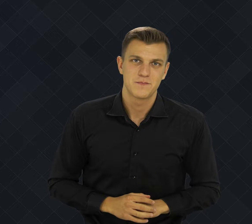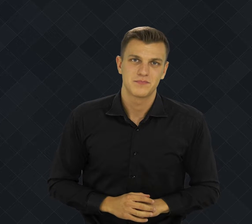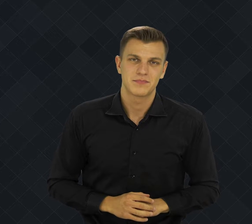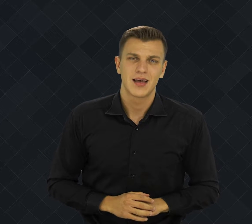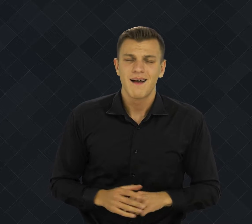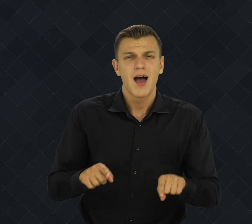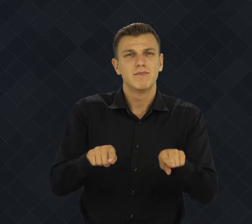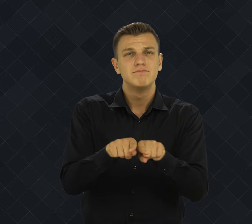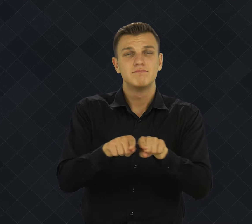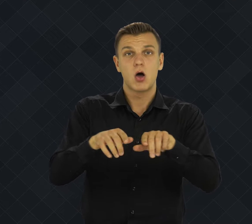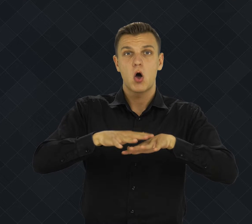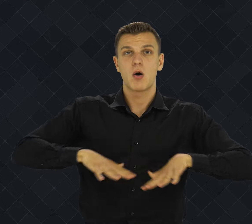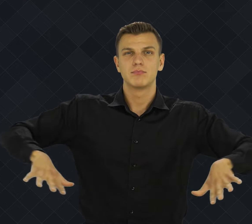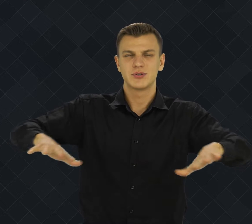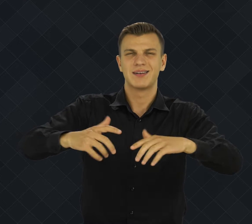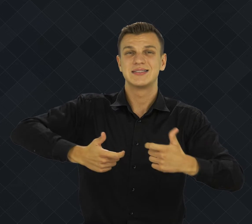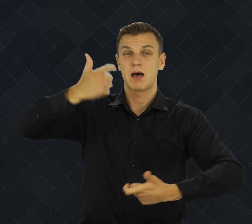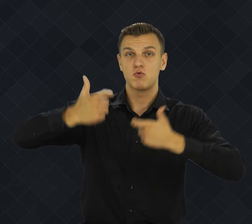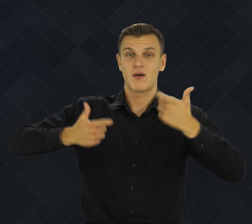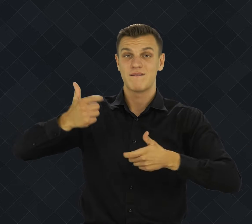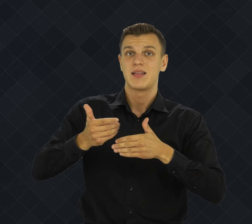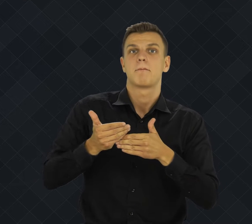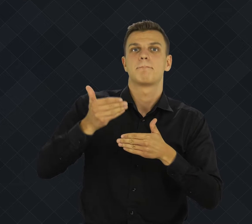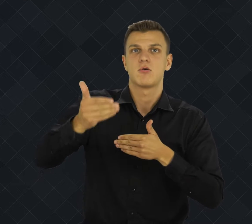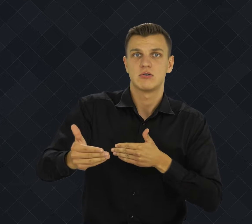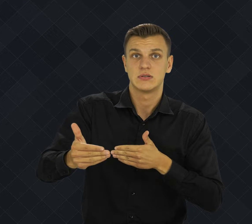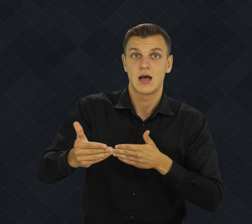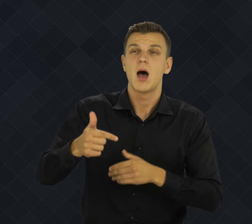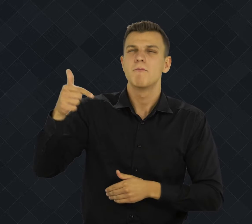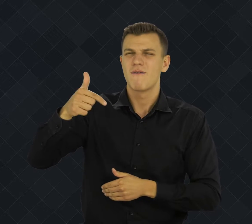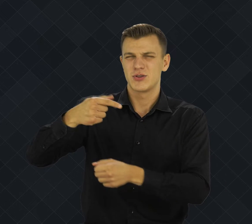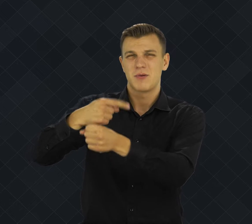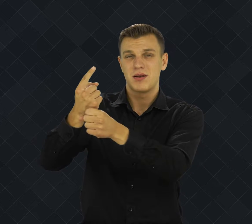A police officer may also stop the driver's license for excessive